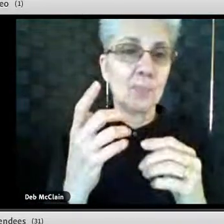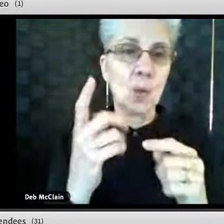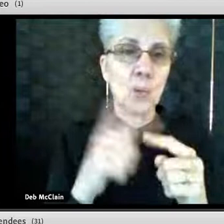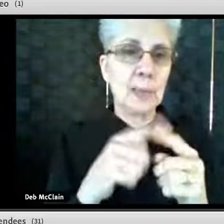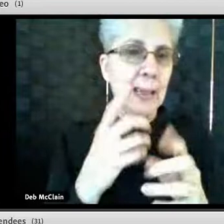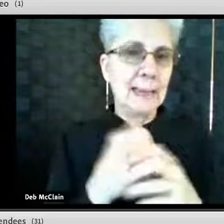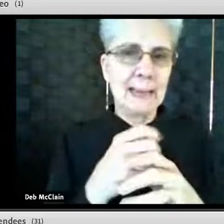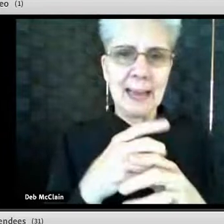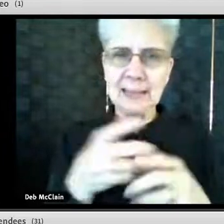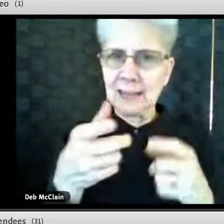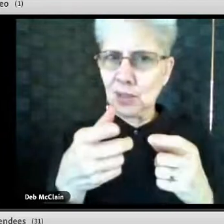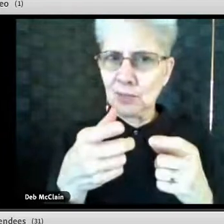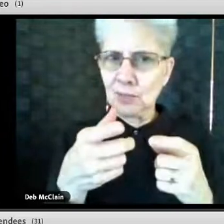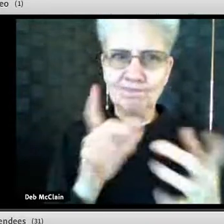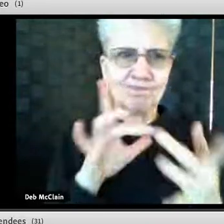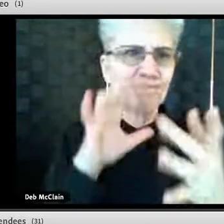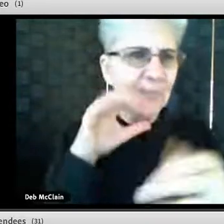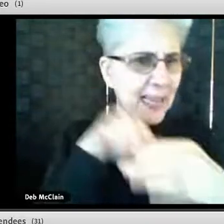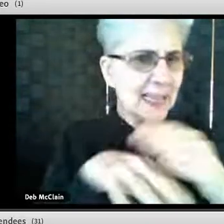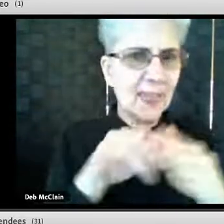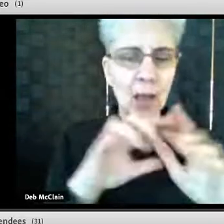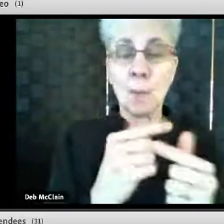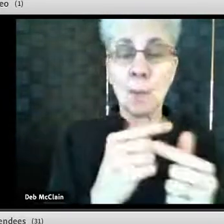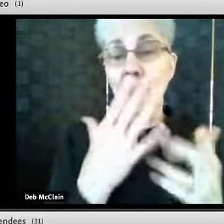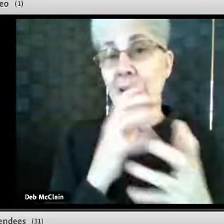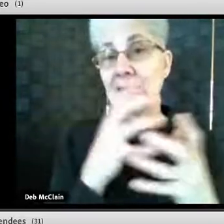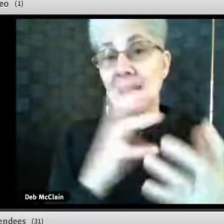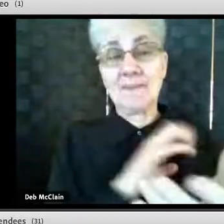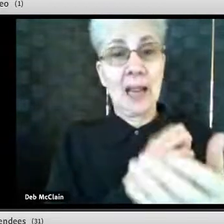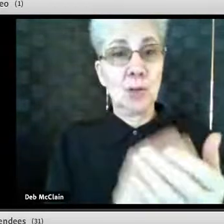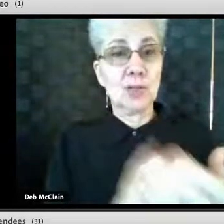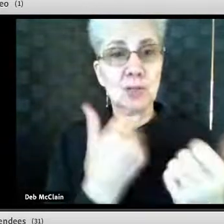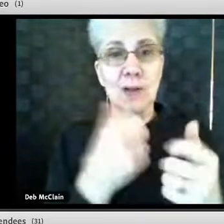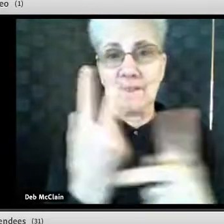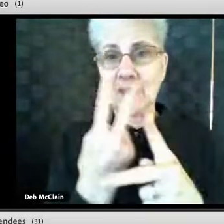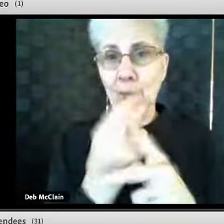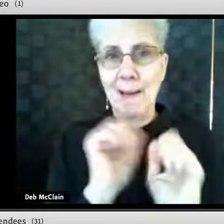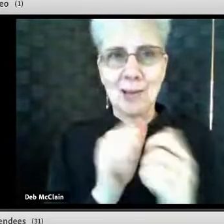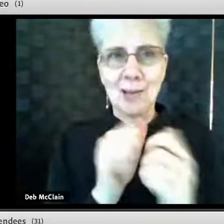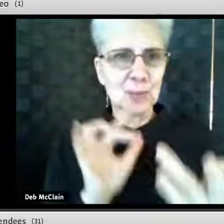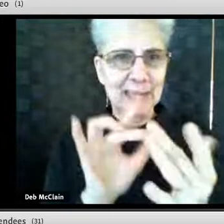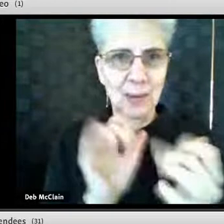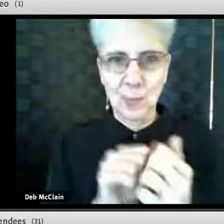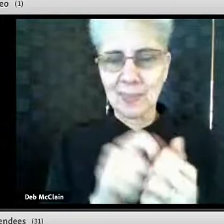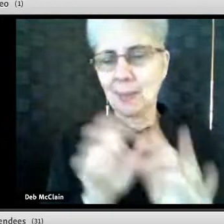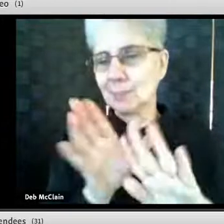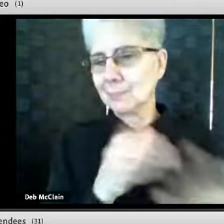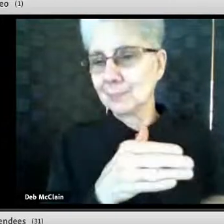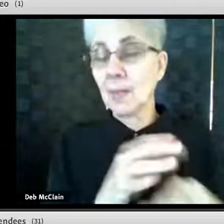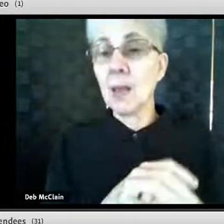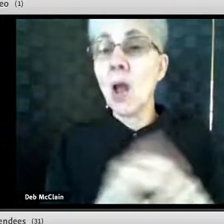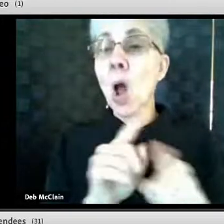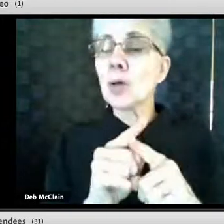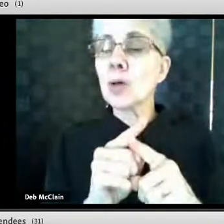you can't get a foothold into that group, then maybe it's not because it's a lot of energy, figuring that out.